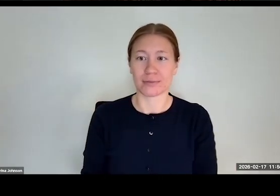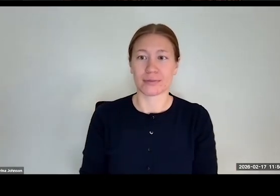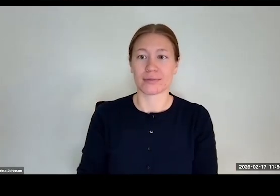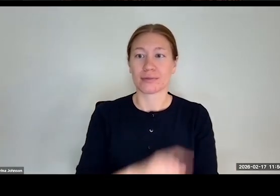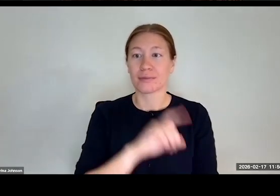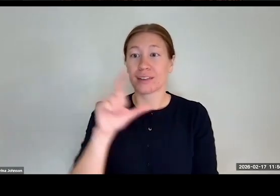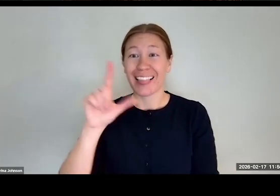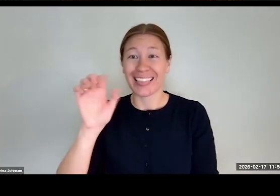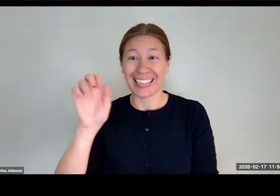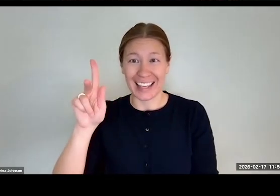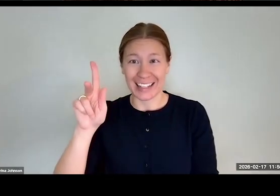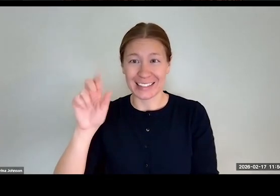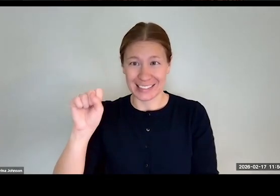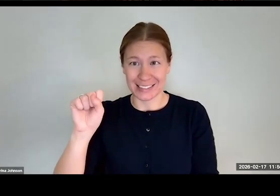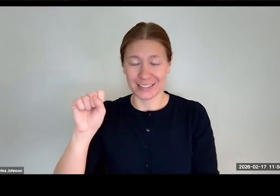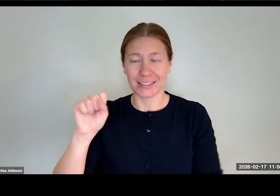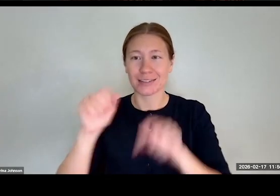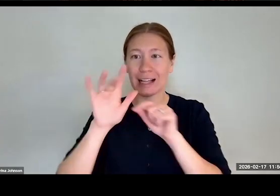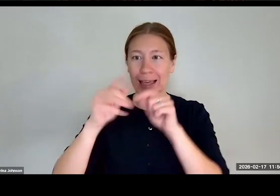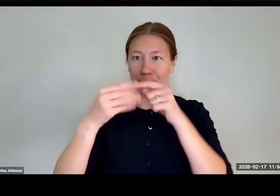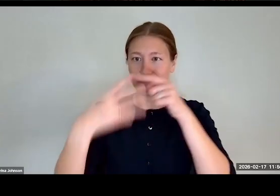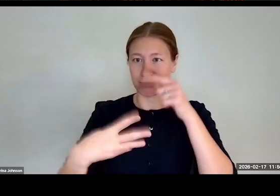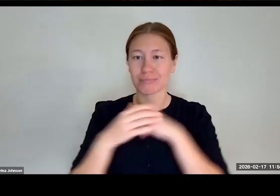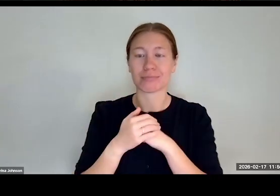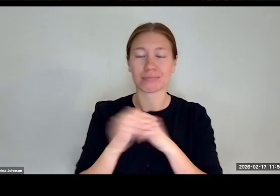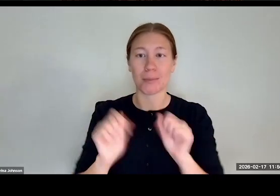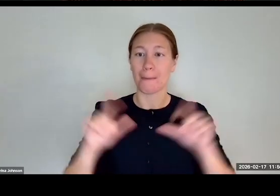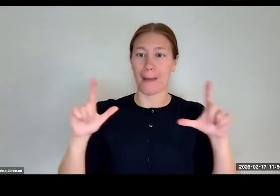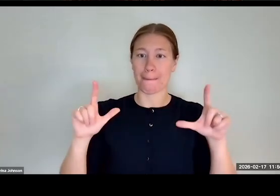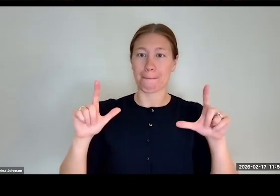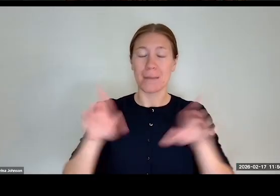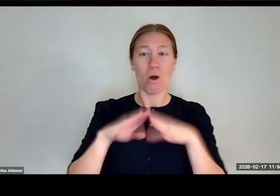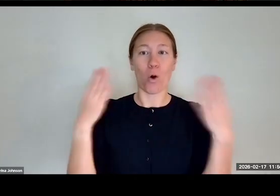I'm gonna select a link from it and it's going to open up the edit hyperlink dialogue box.